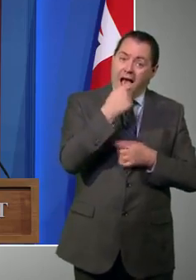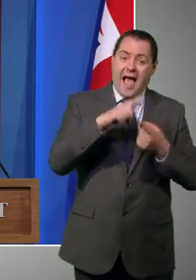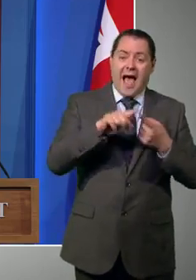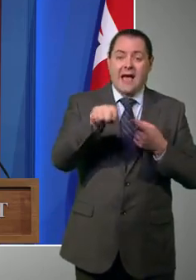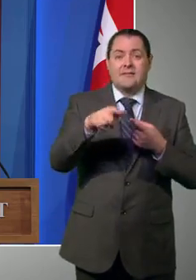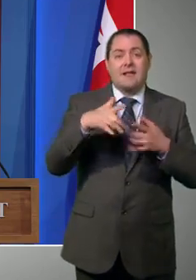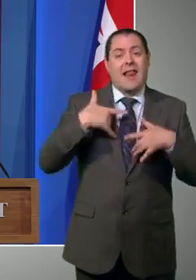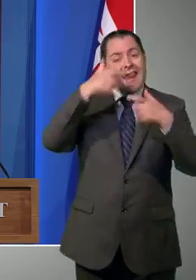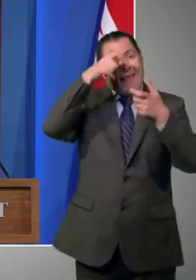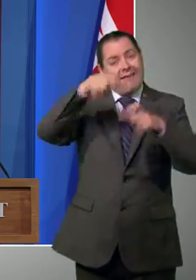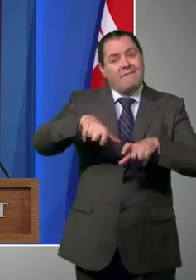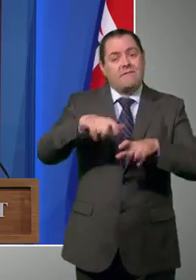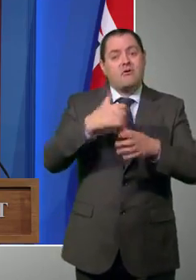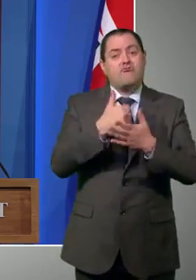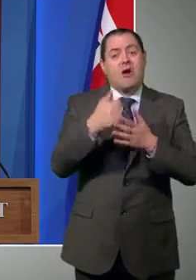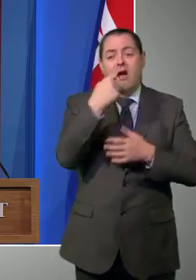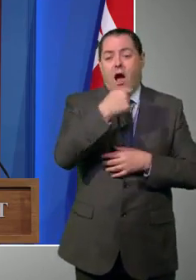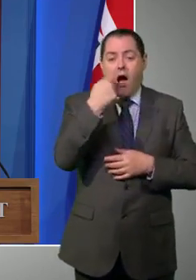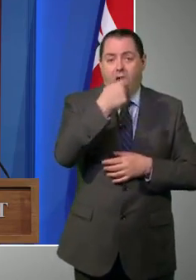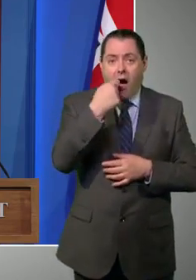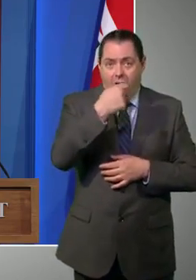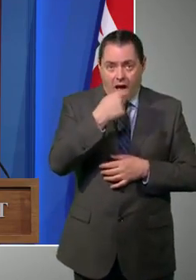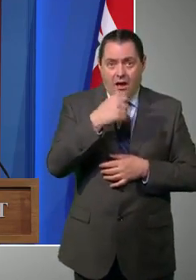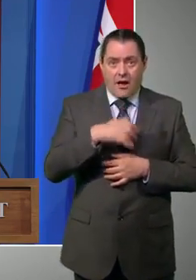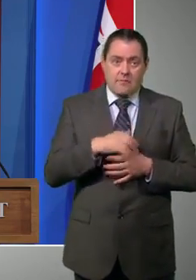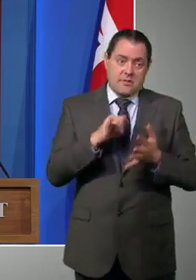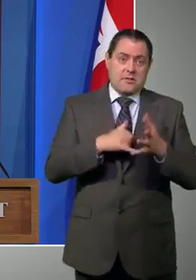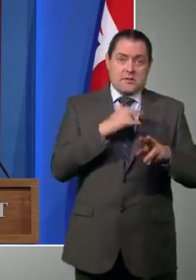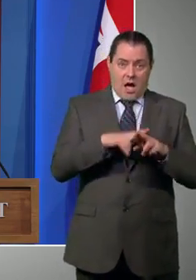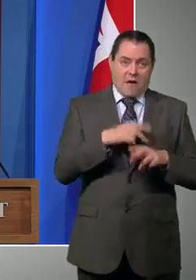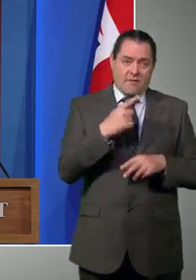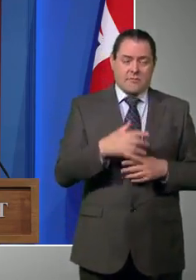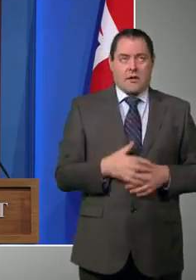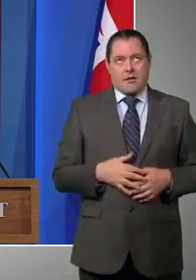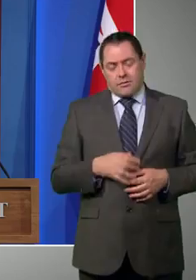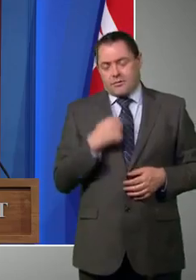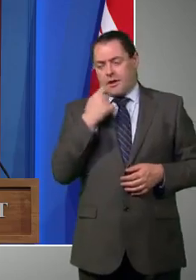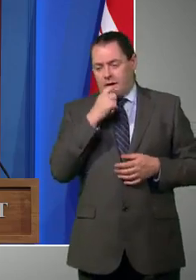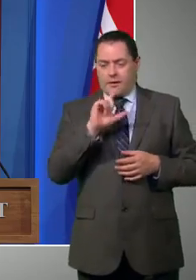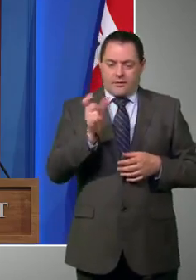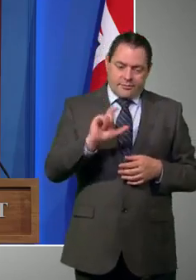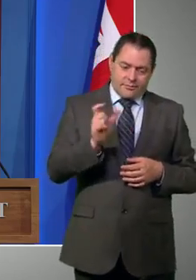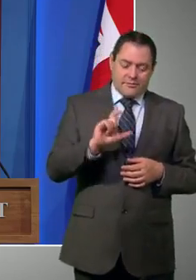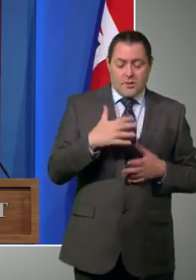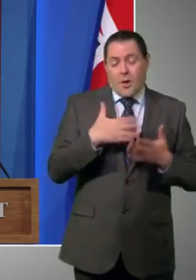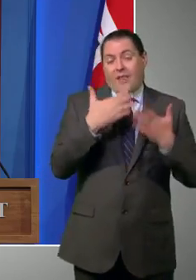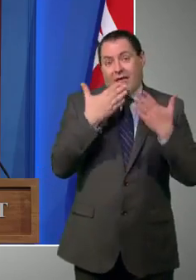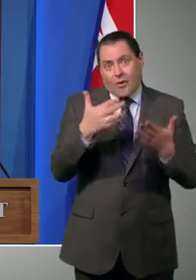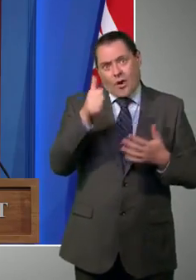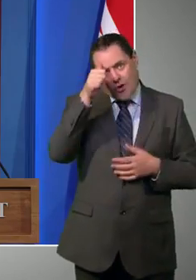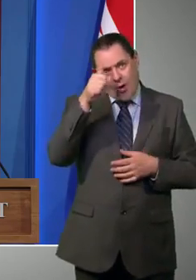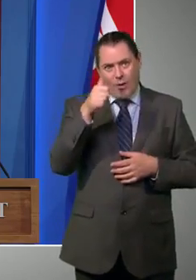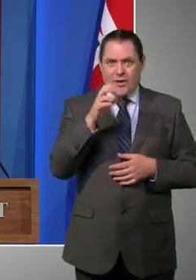this on a regular basis, it's it's quite time consuming for them so a huge thank you to